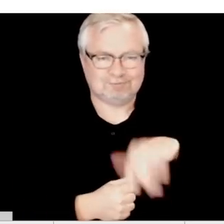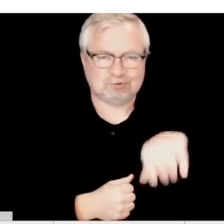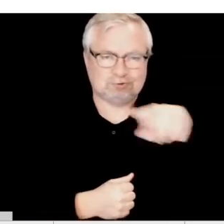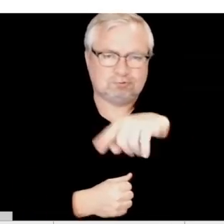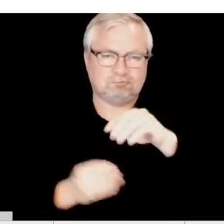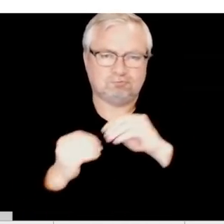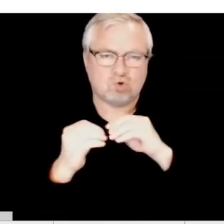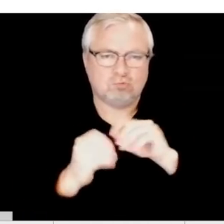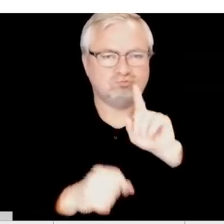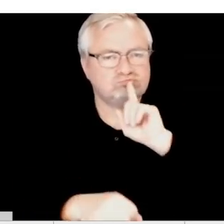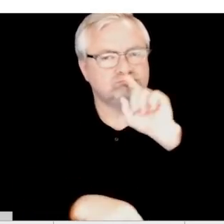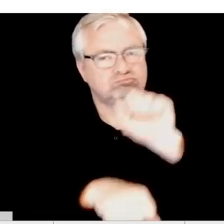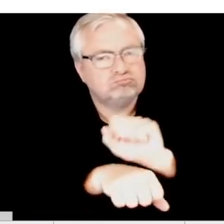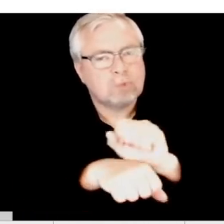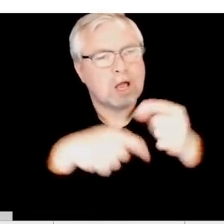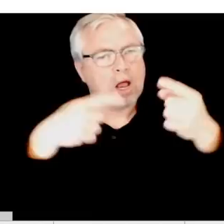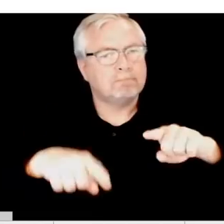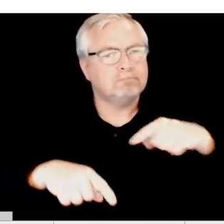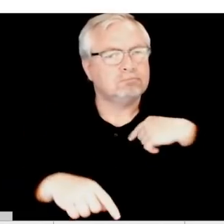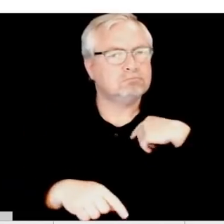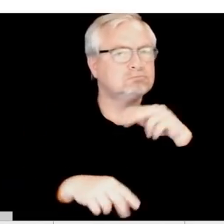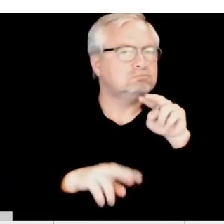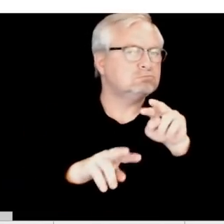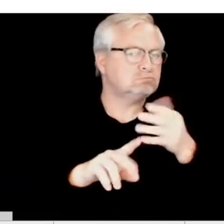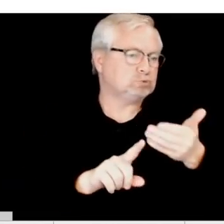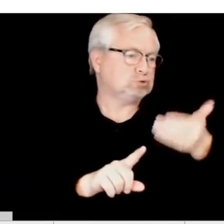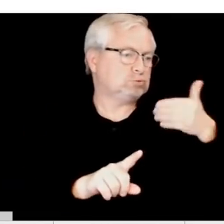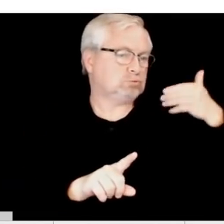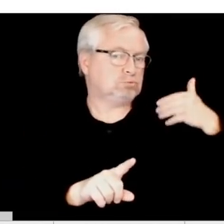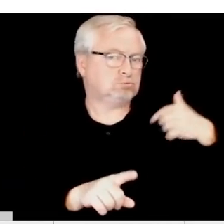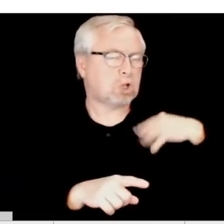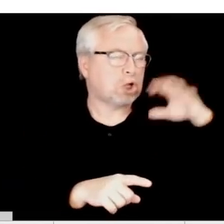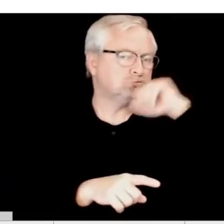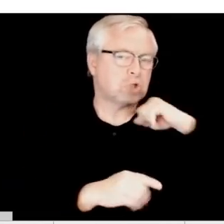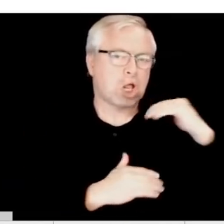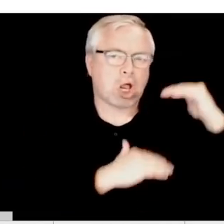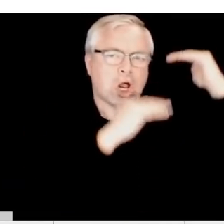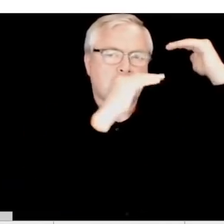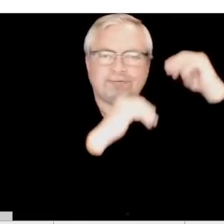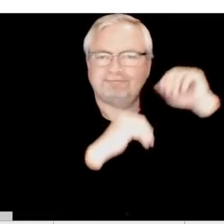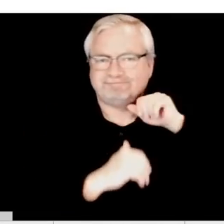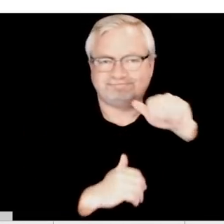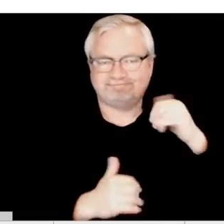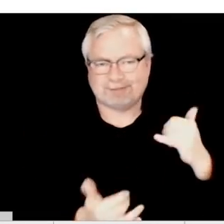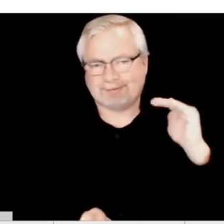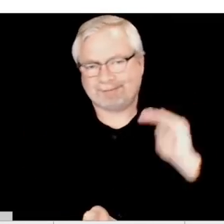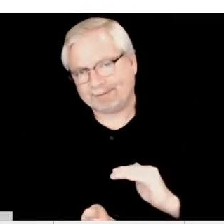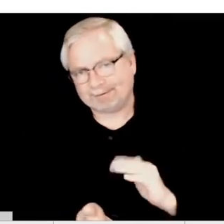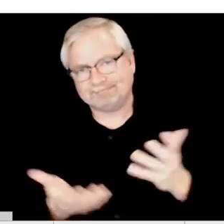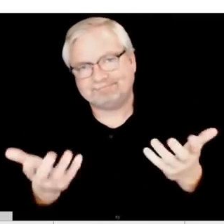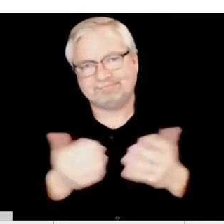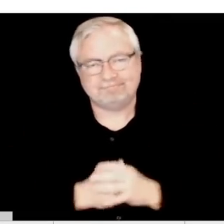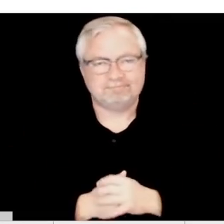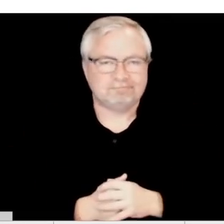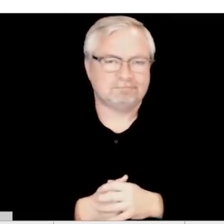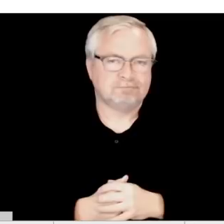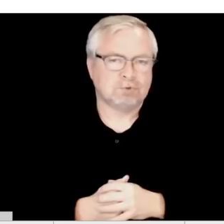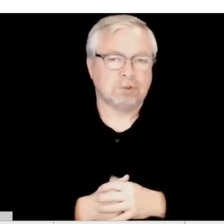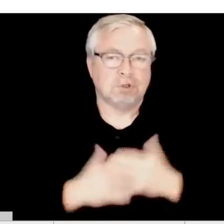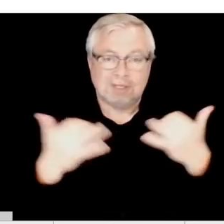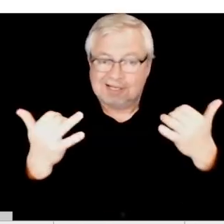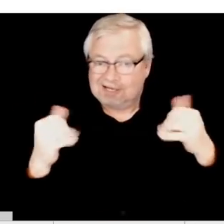They are like the possible -- it is possible for these mitigation effects